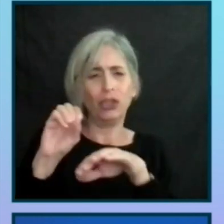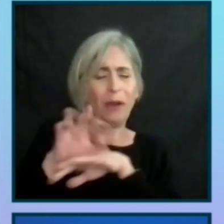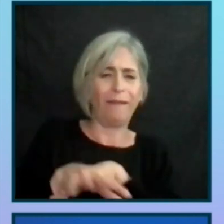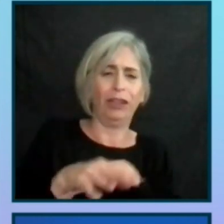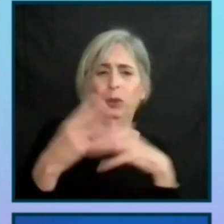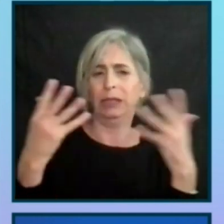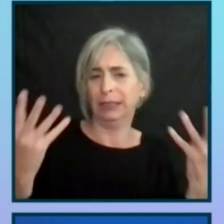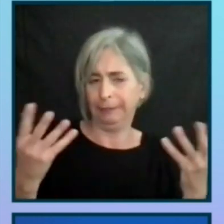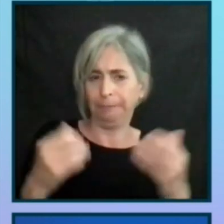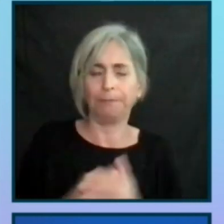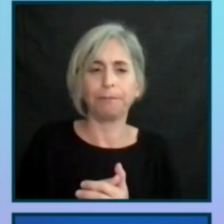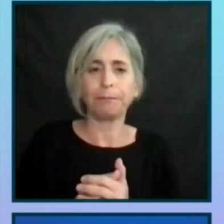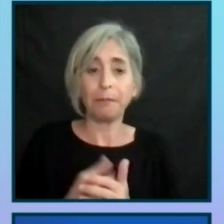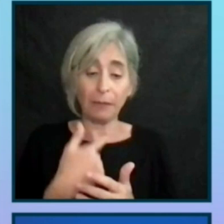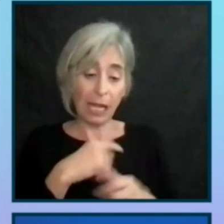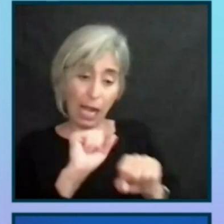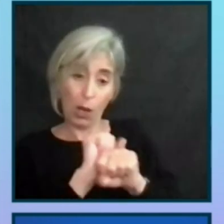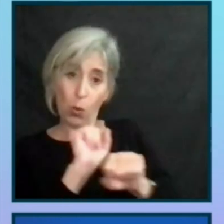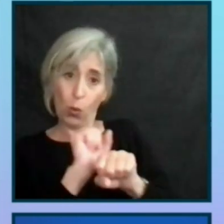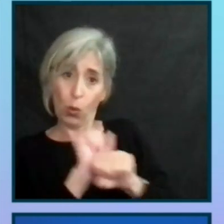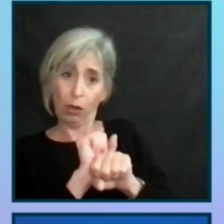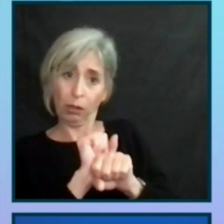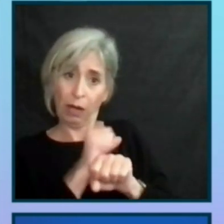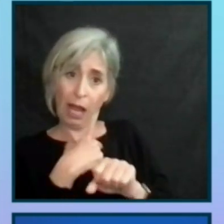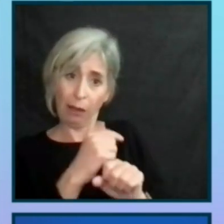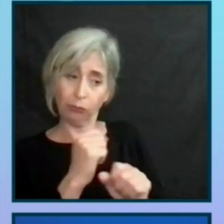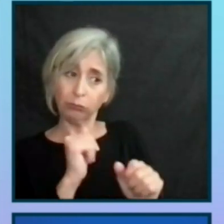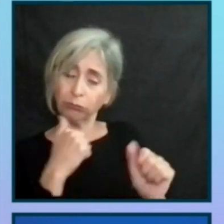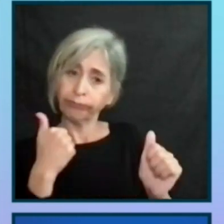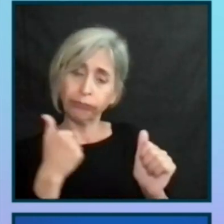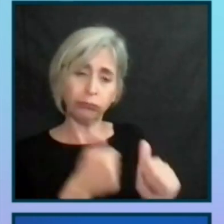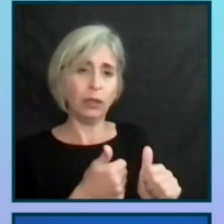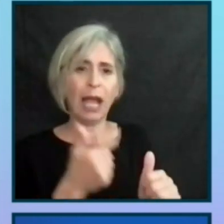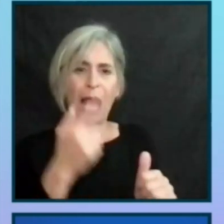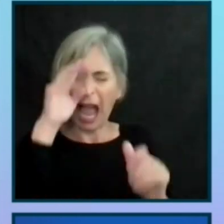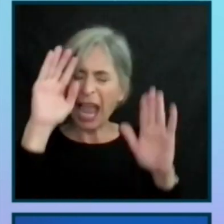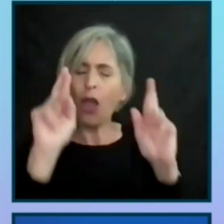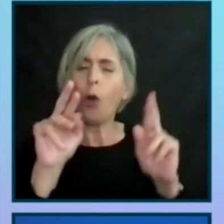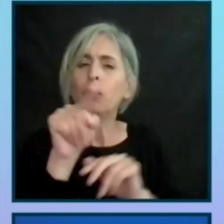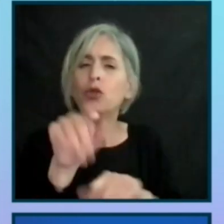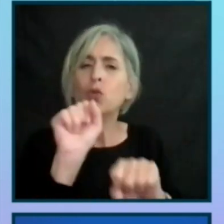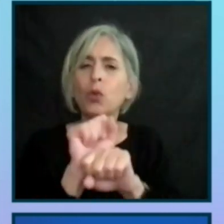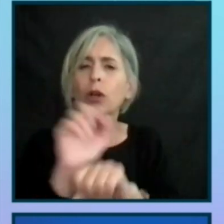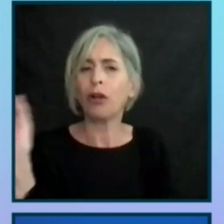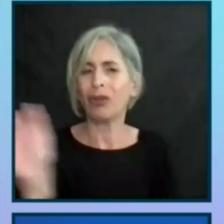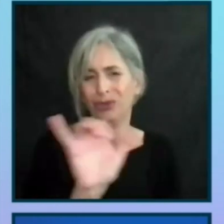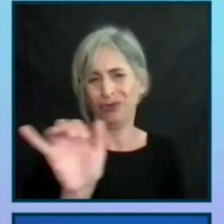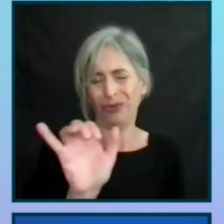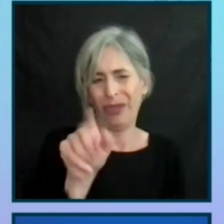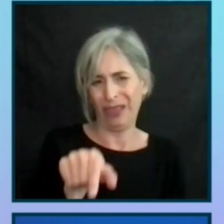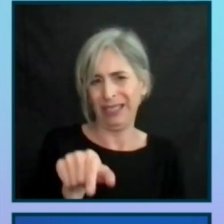And so I'm gonna work on it. I hope that some of you work on it and that we all turn this